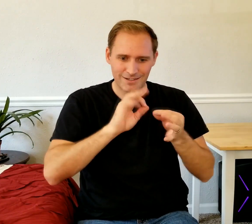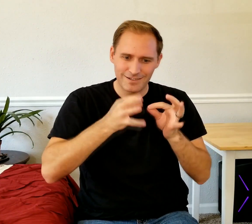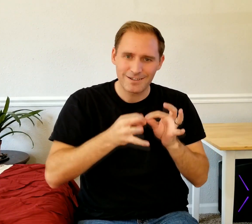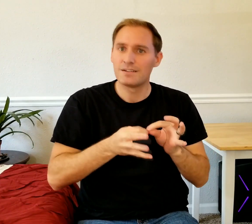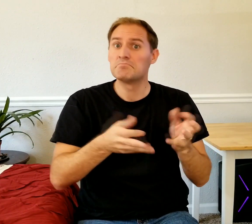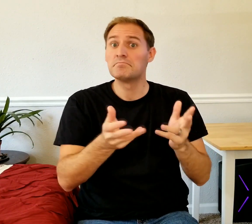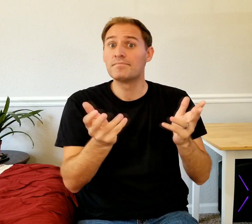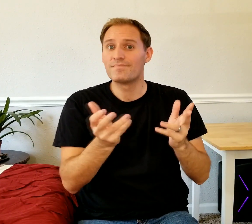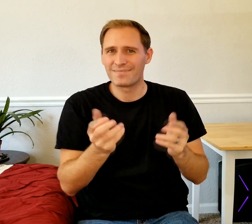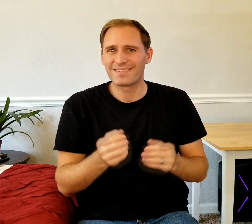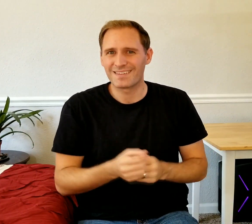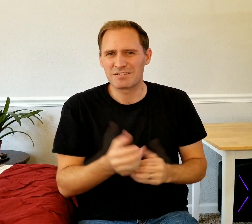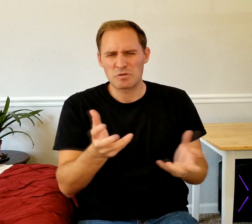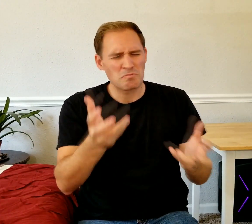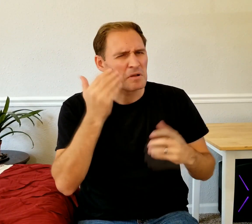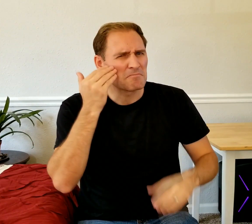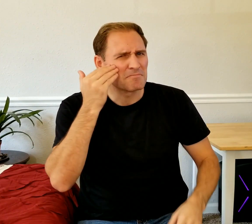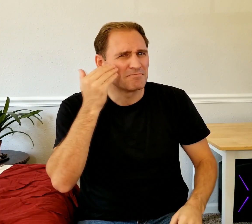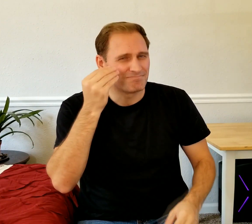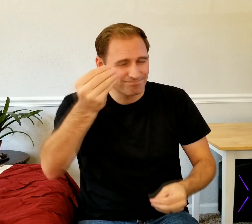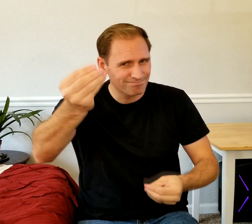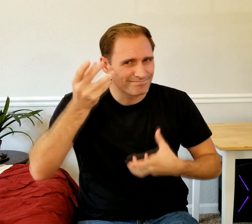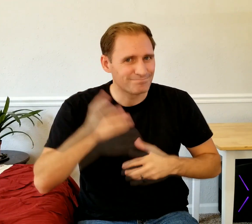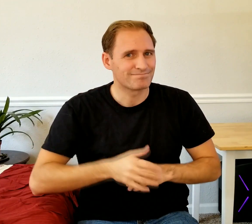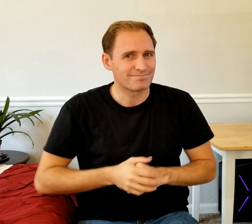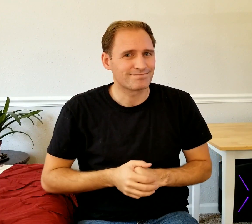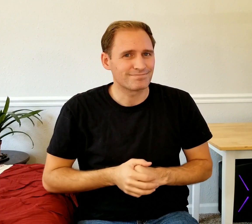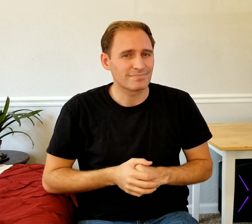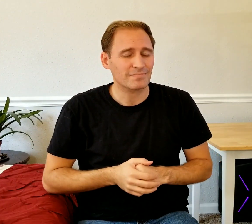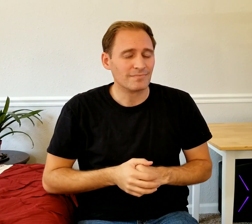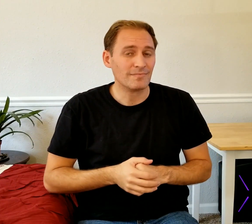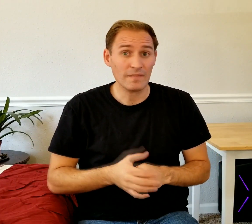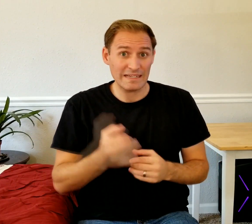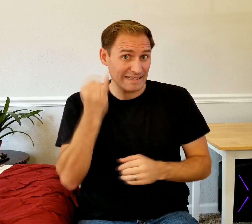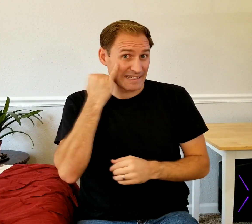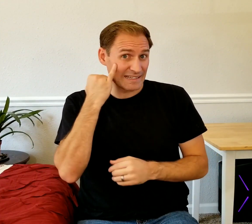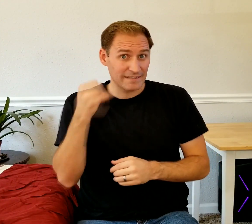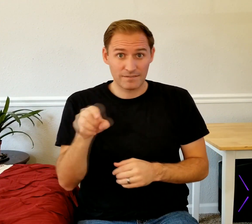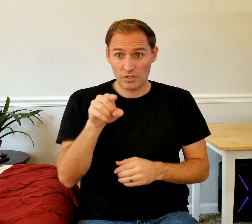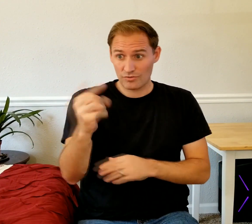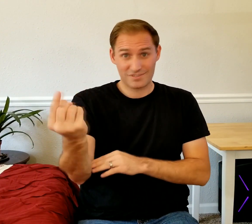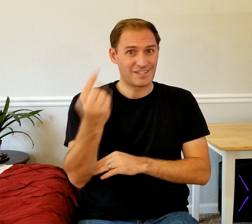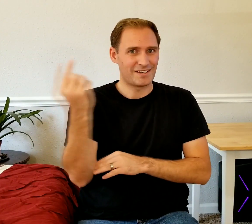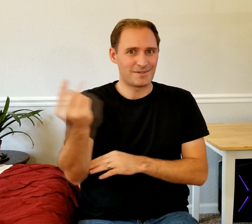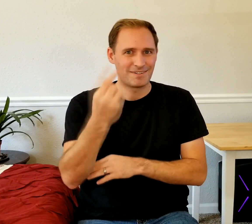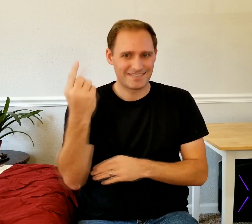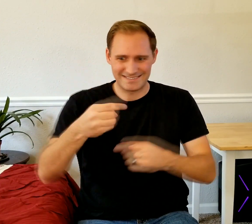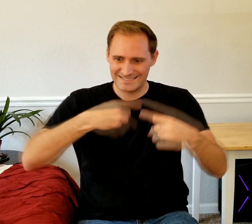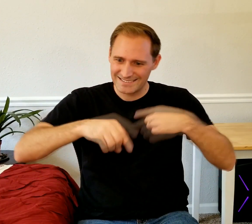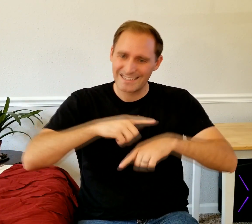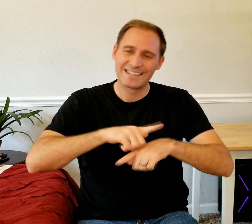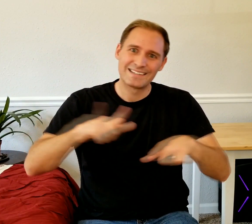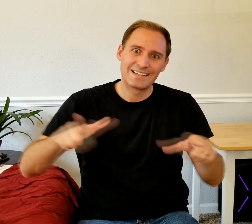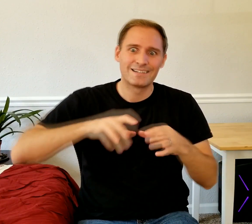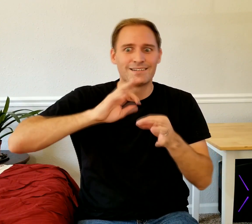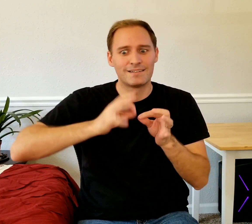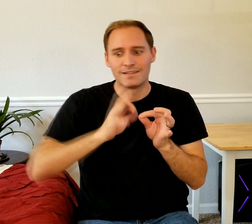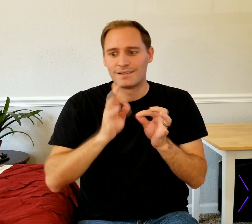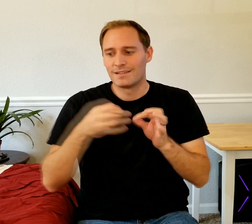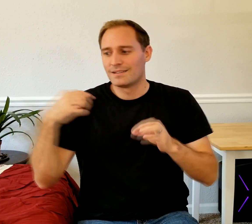So I would really love to hear back from all of you, and also if you're someone that has been in the field for a lot of years